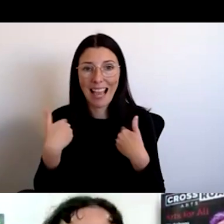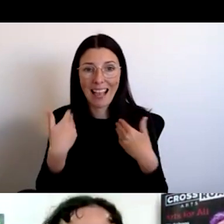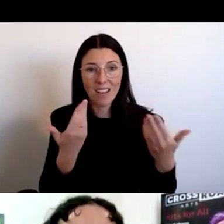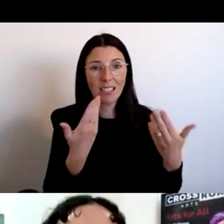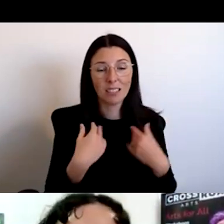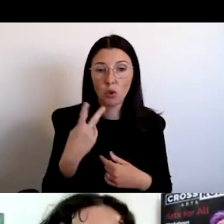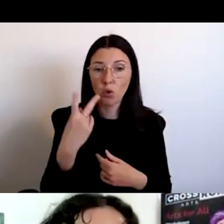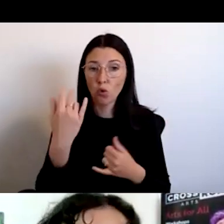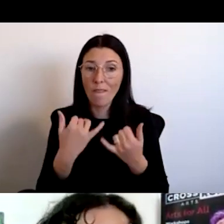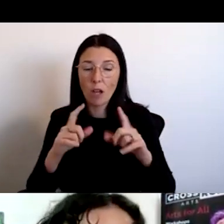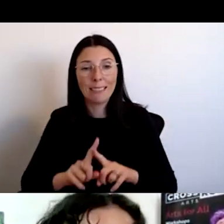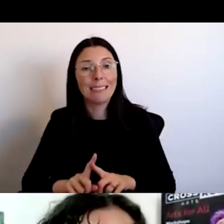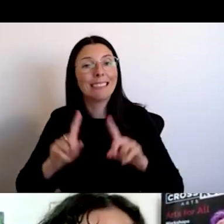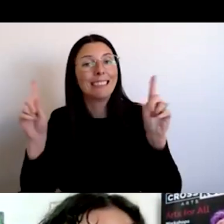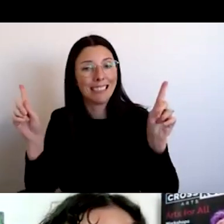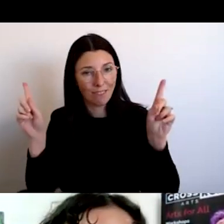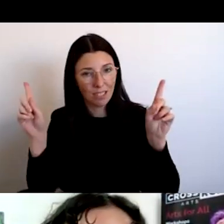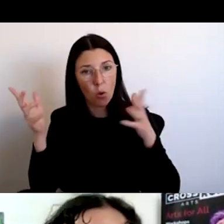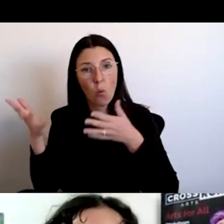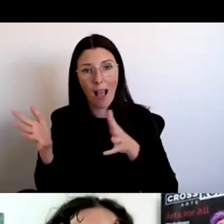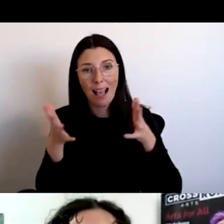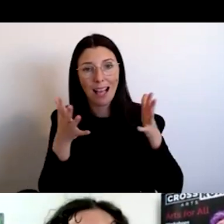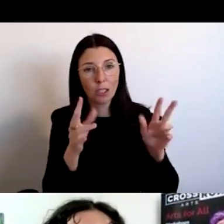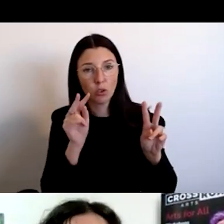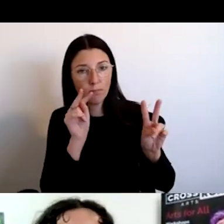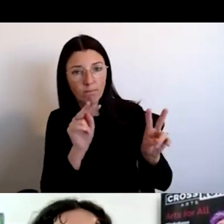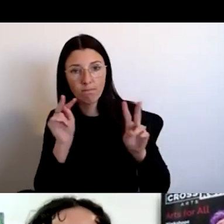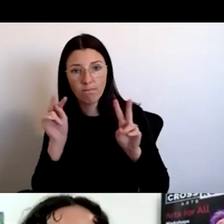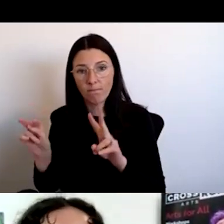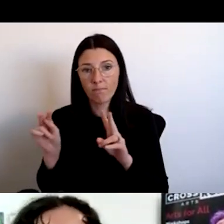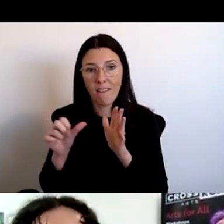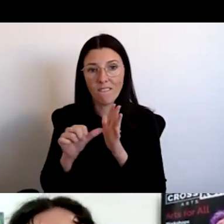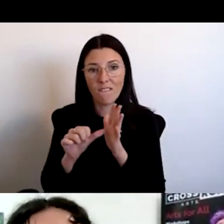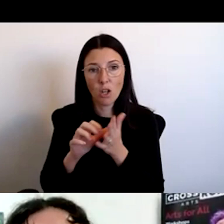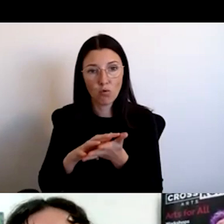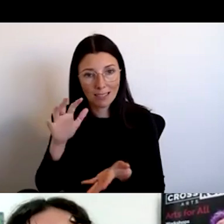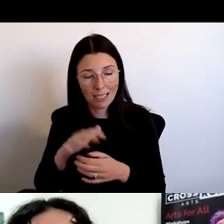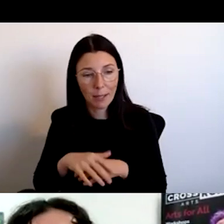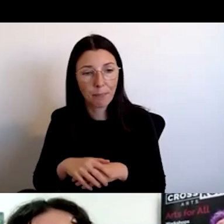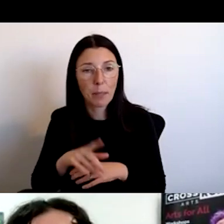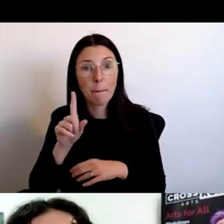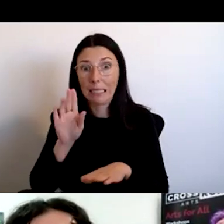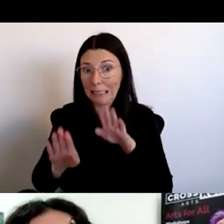different kind of ways of looking at fundraising and how they approached it, the similarities about